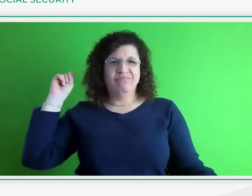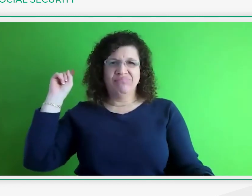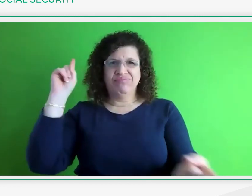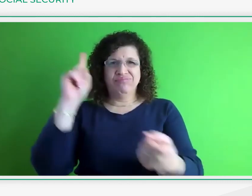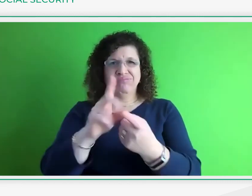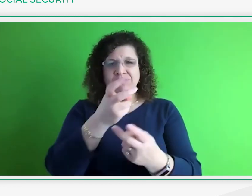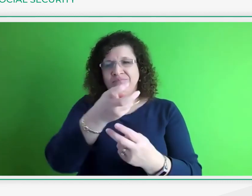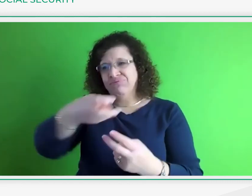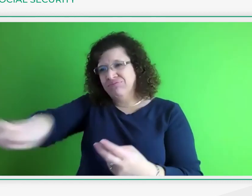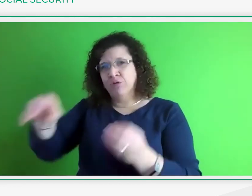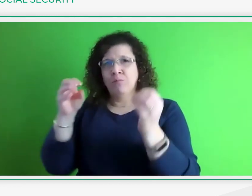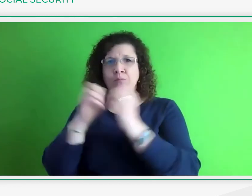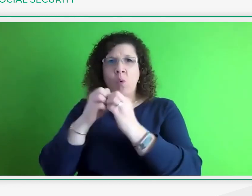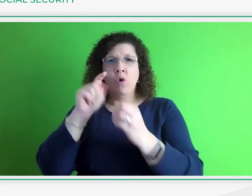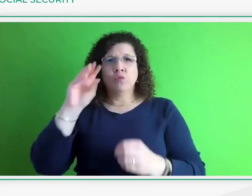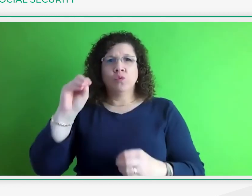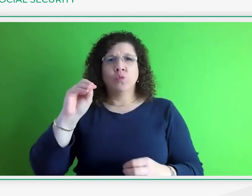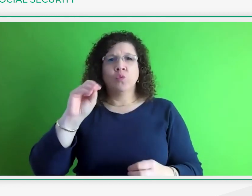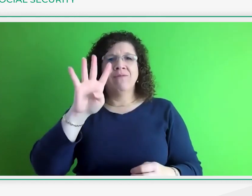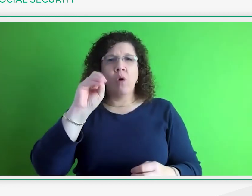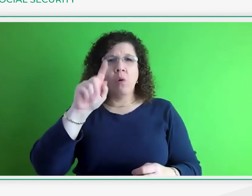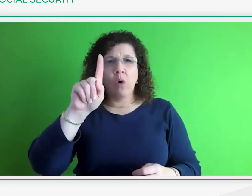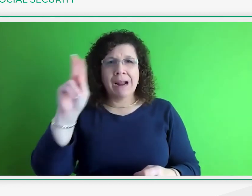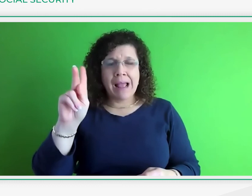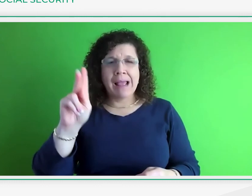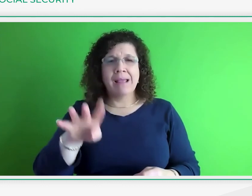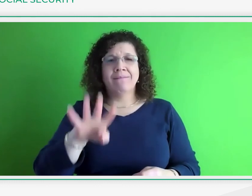Today that is greatly reduced, and it’s switched over more to the 401(k), 403(b),